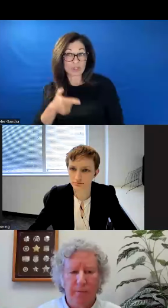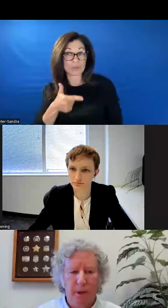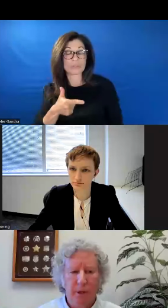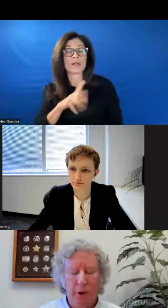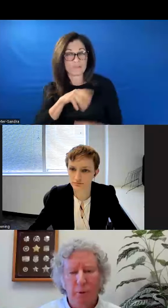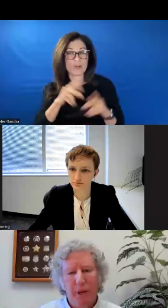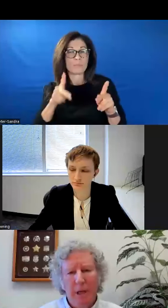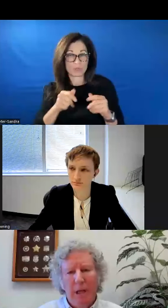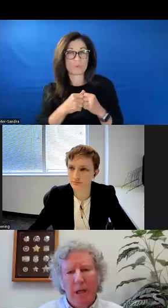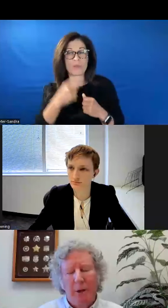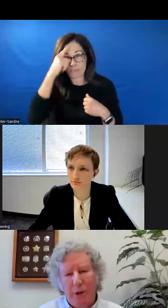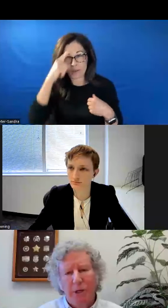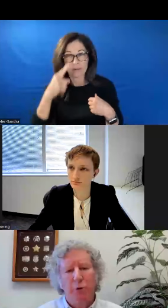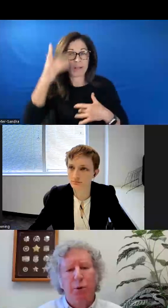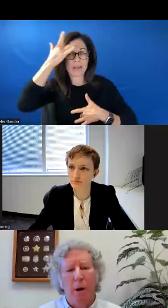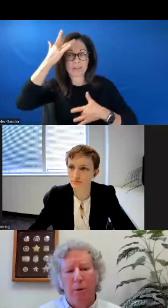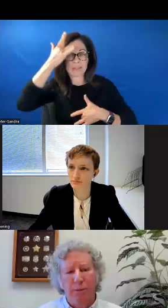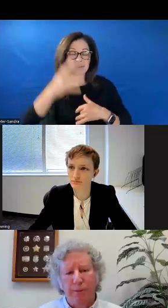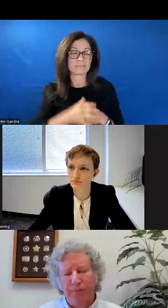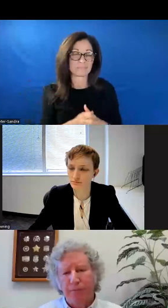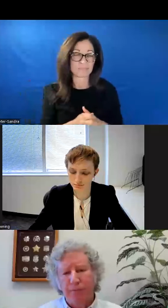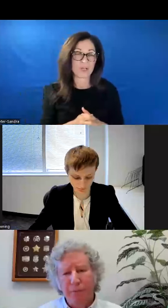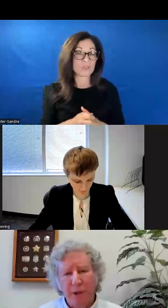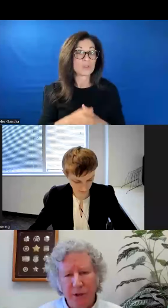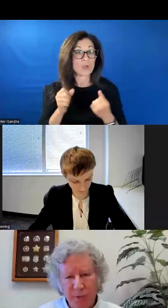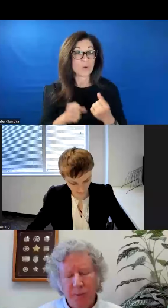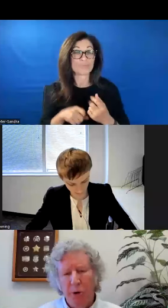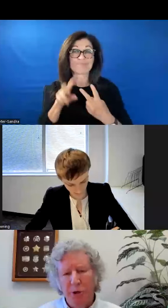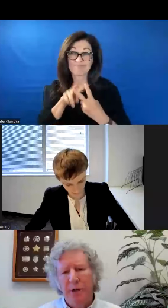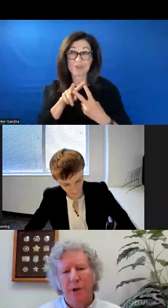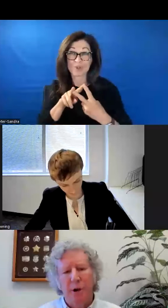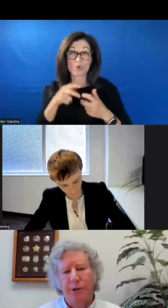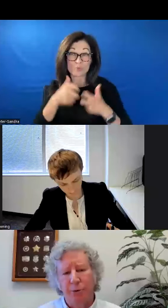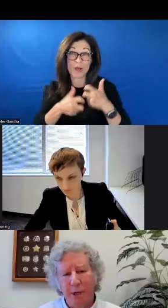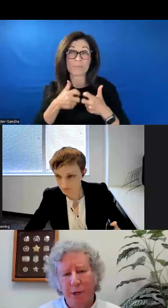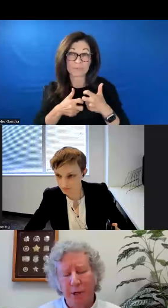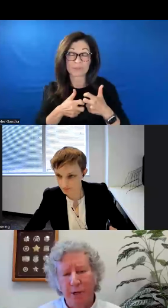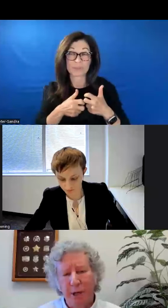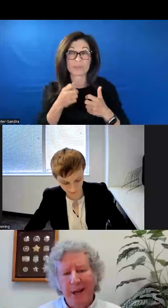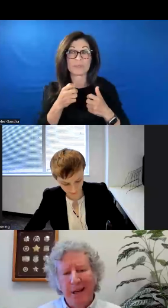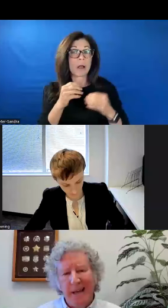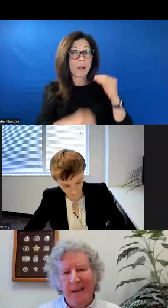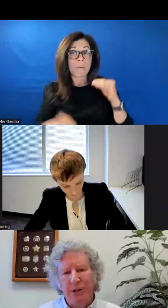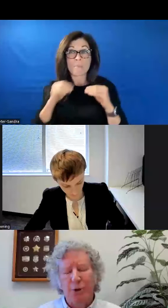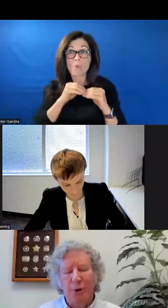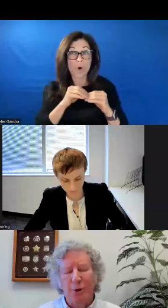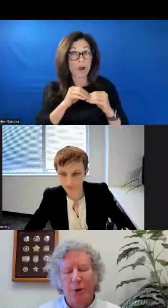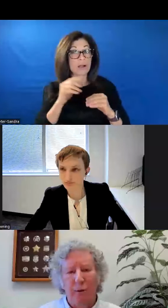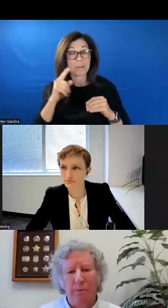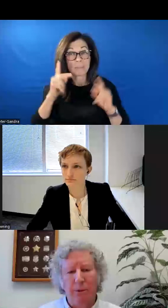SO THESE PROBLEMS WITH DISPROPORTIONS INCARCERATION AND TRAGIC